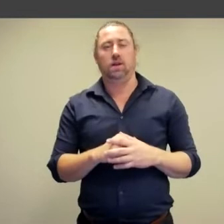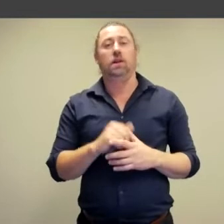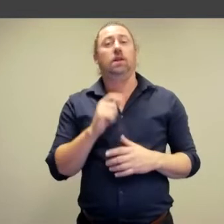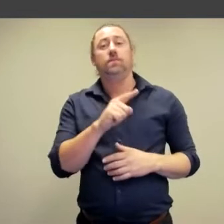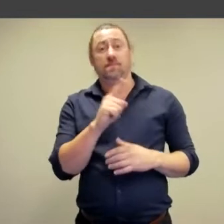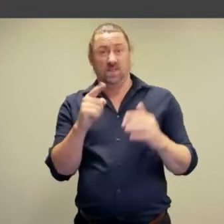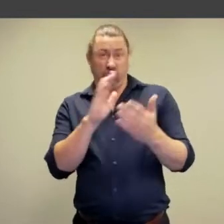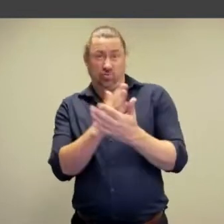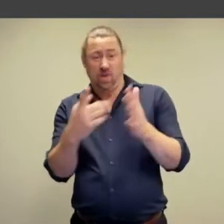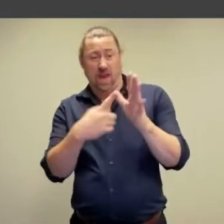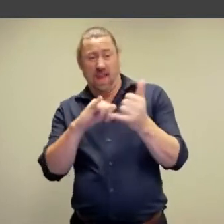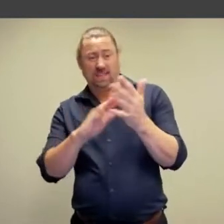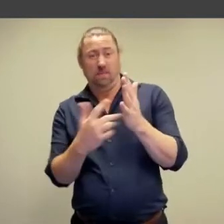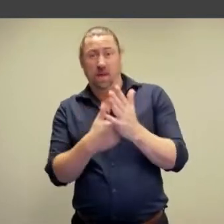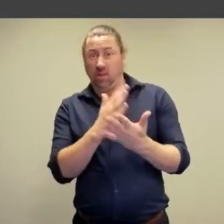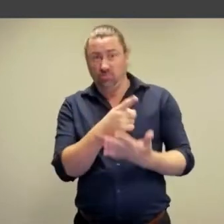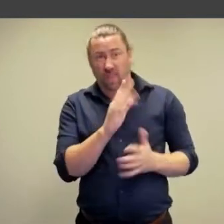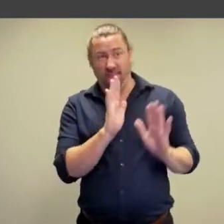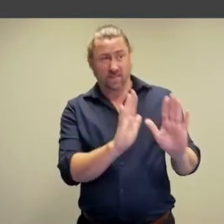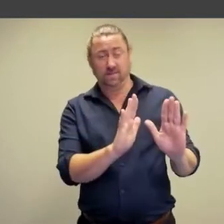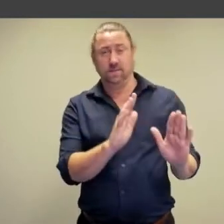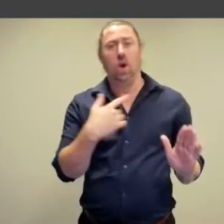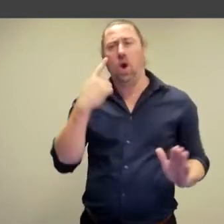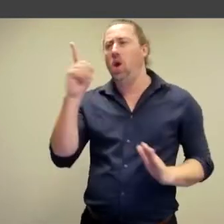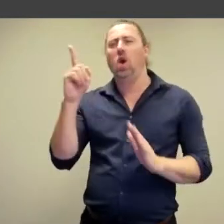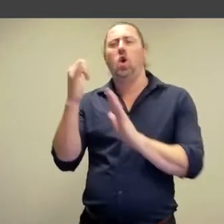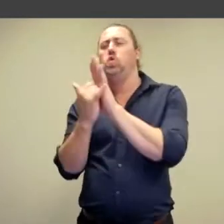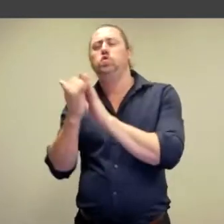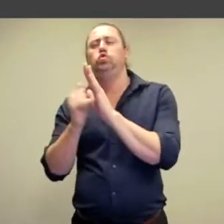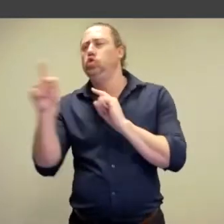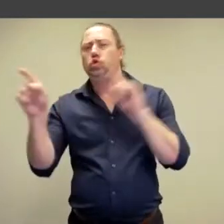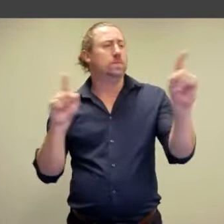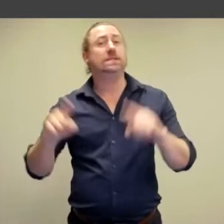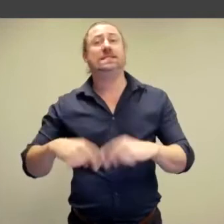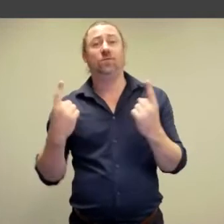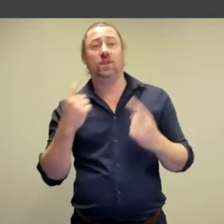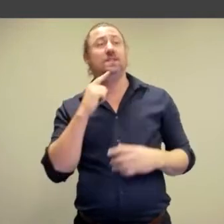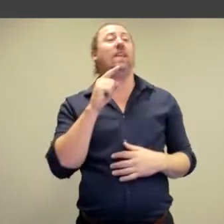between this and the ASMR that we see on YouTube is